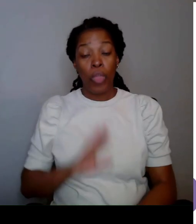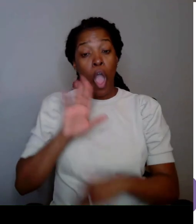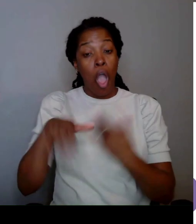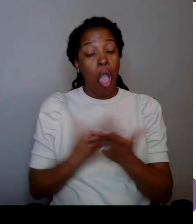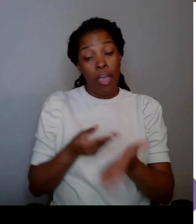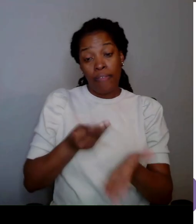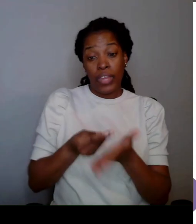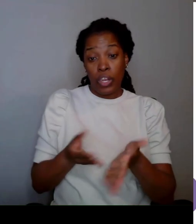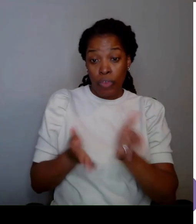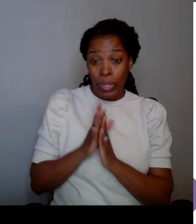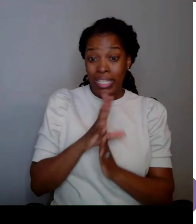procurement policy.